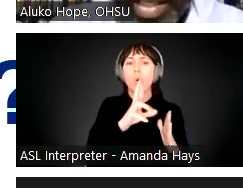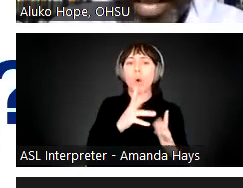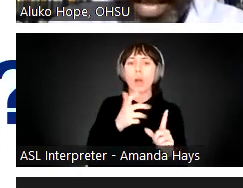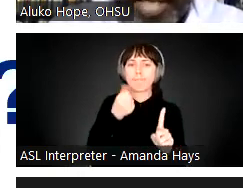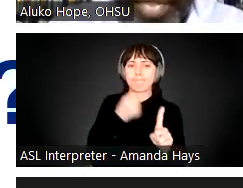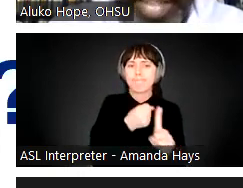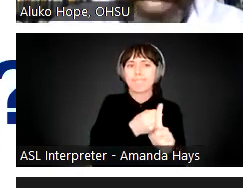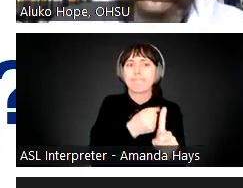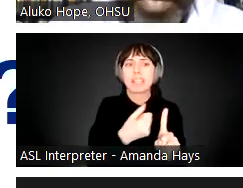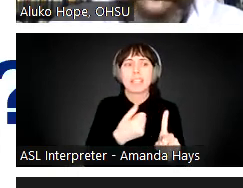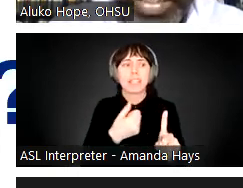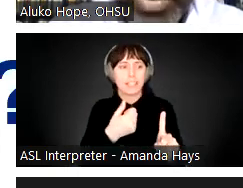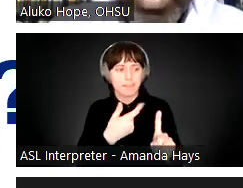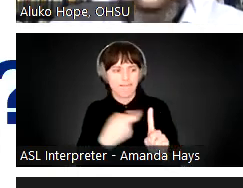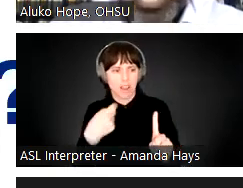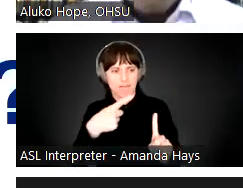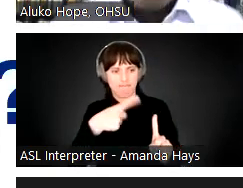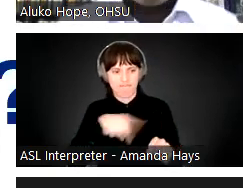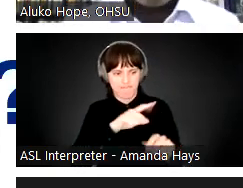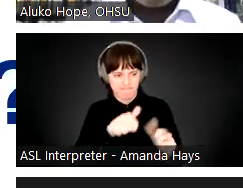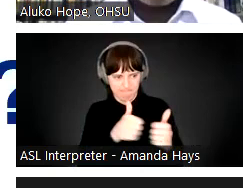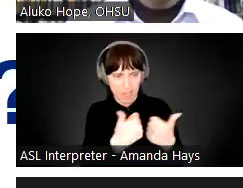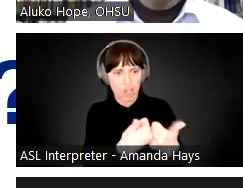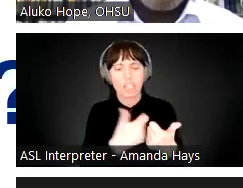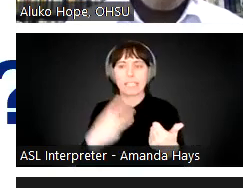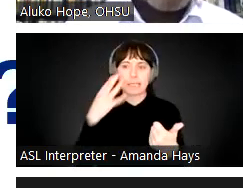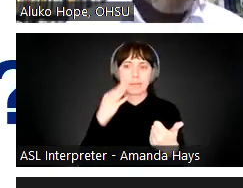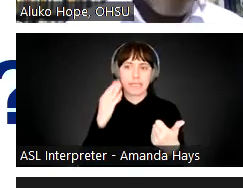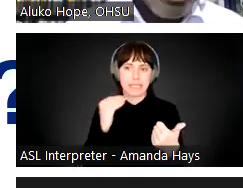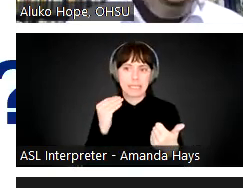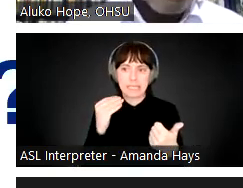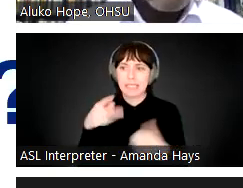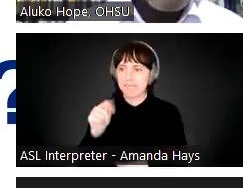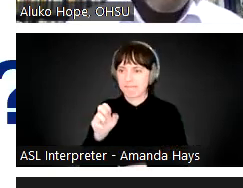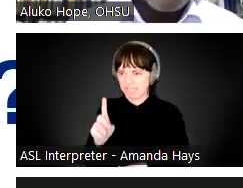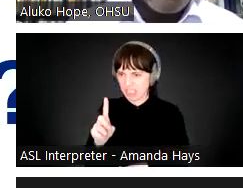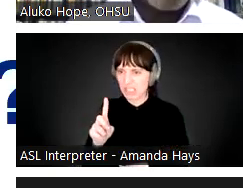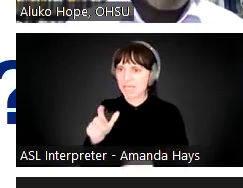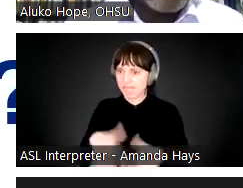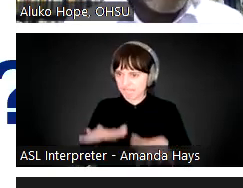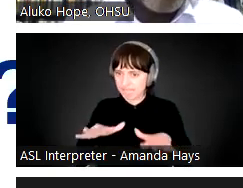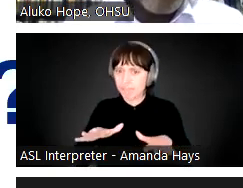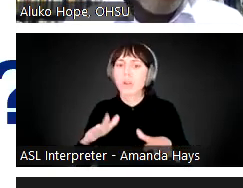that, that these impairments are quite common within Long COVID.